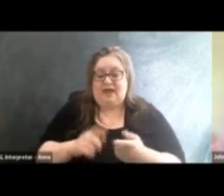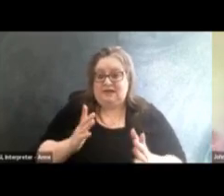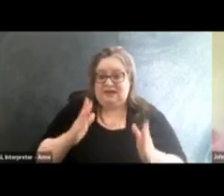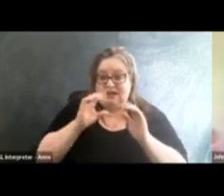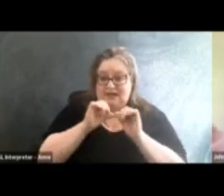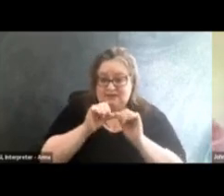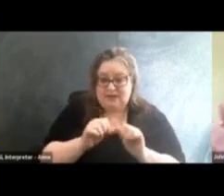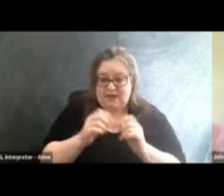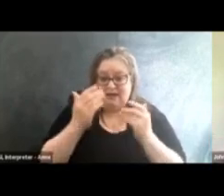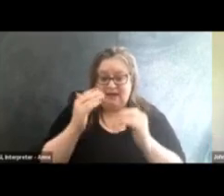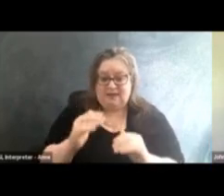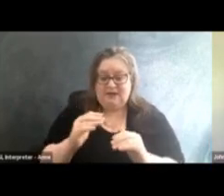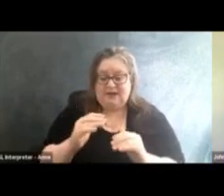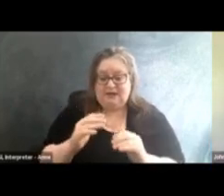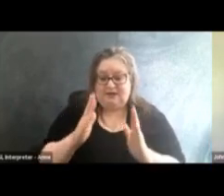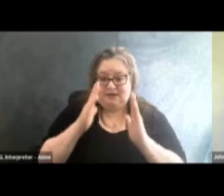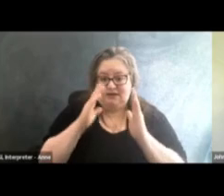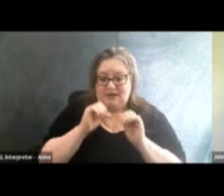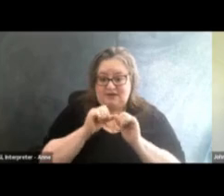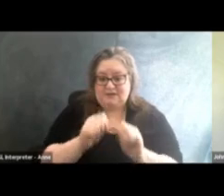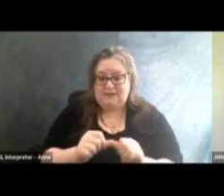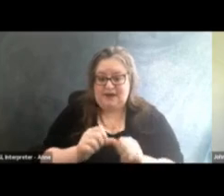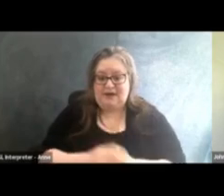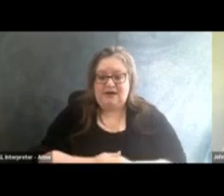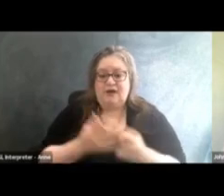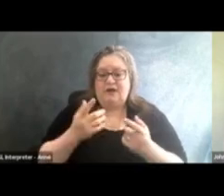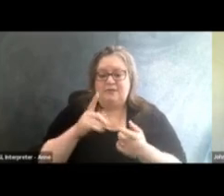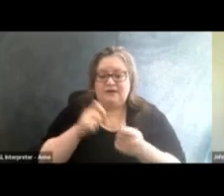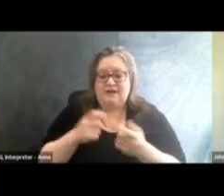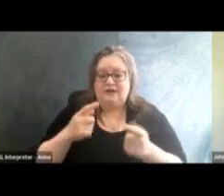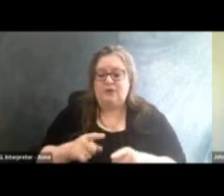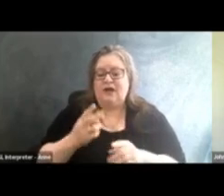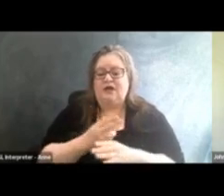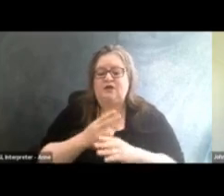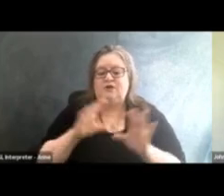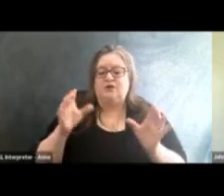attention span, particularly when using group interventions.